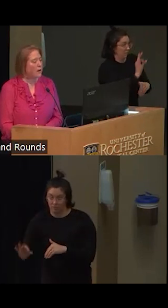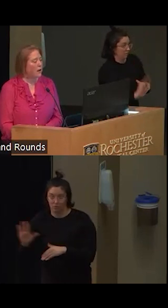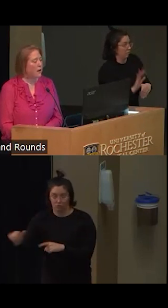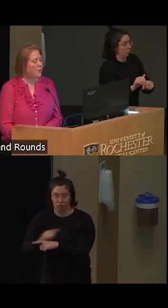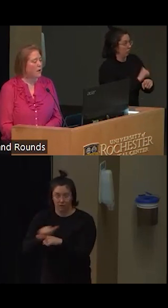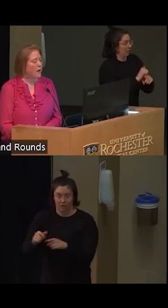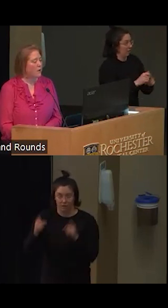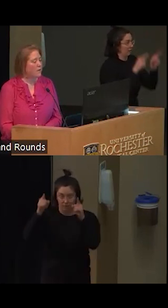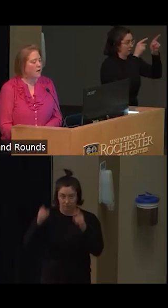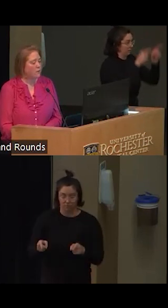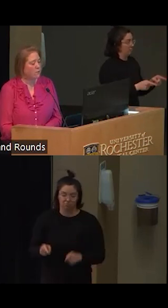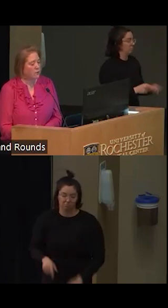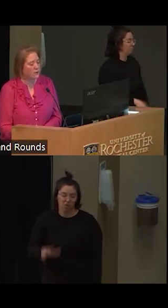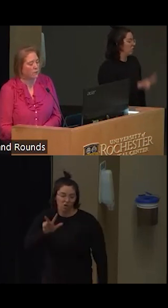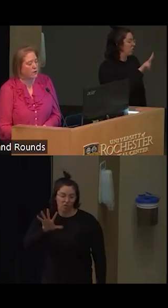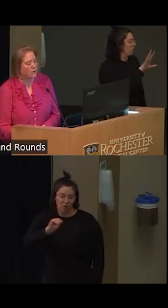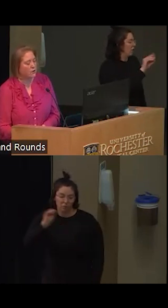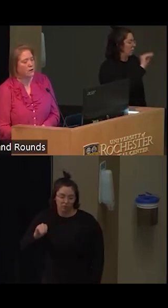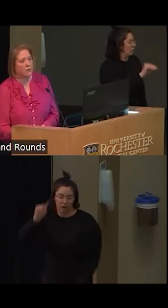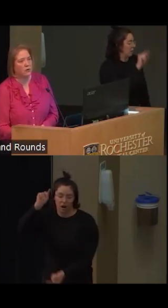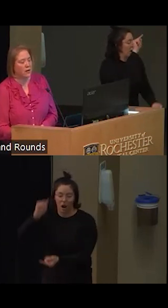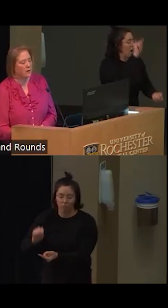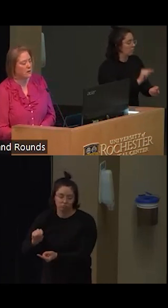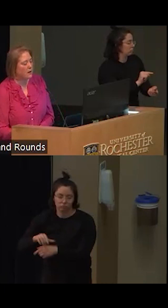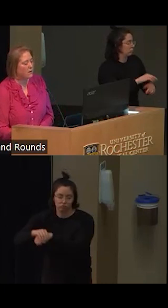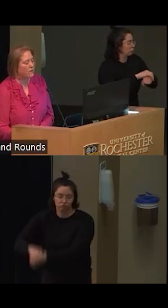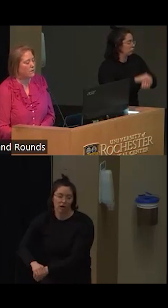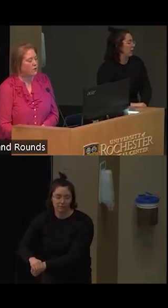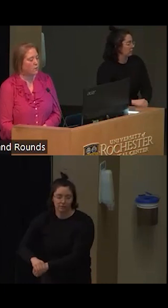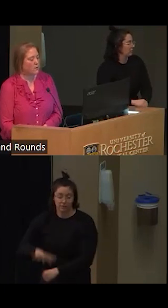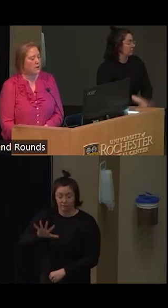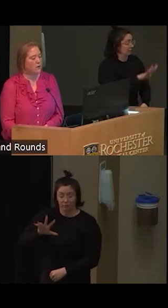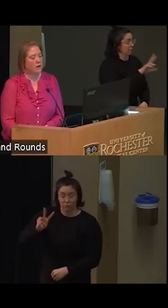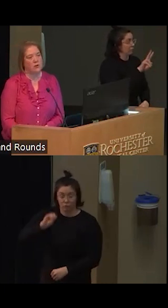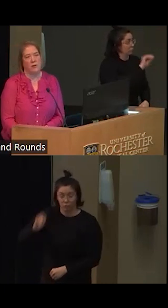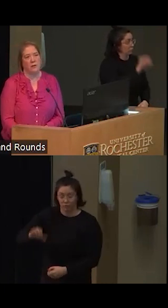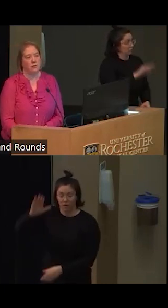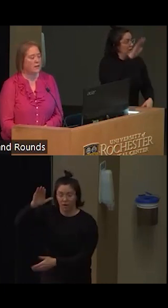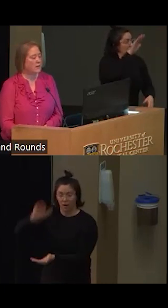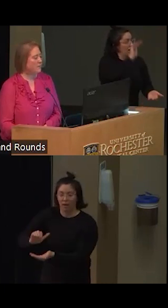and we had a 35 reduction in restraints and a 52 percent reduction in injuries